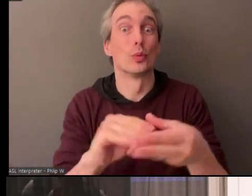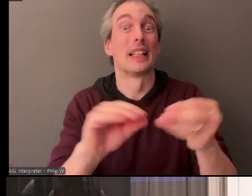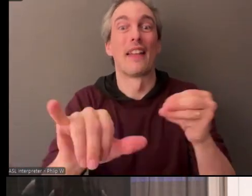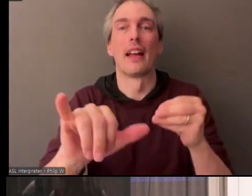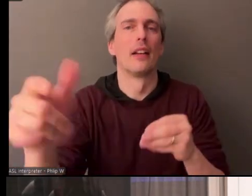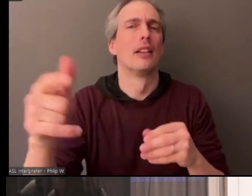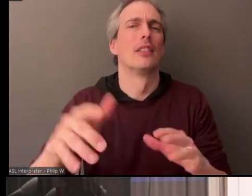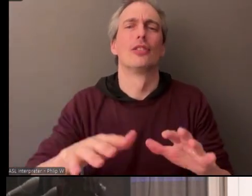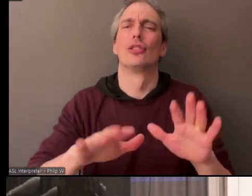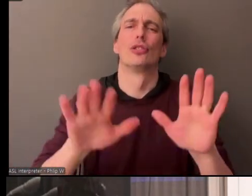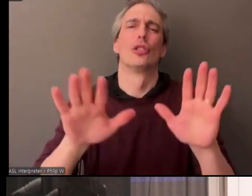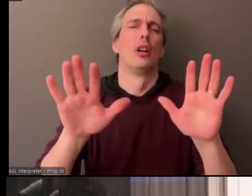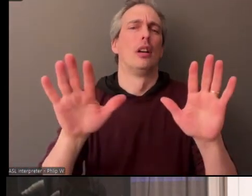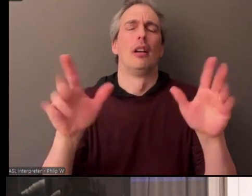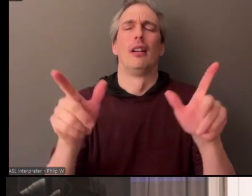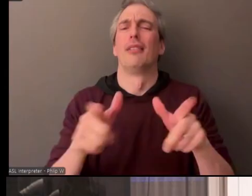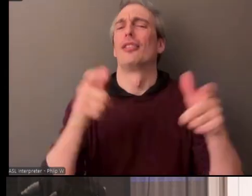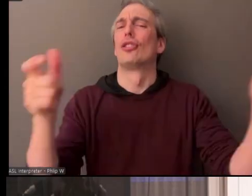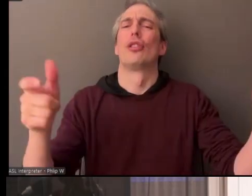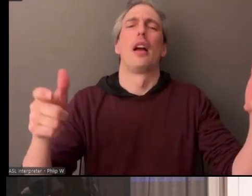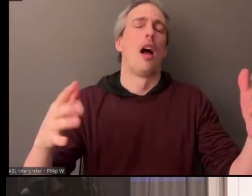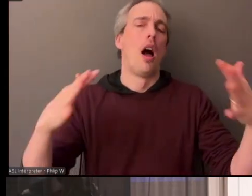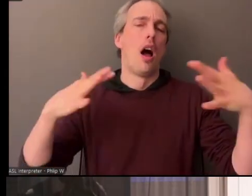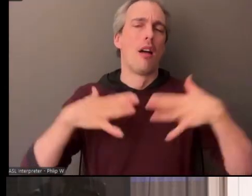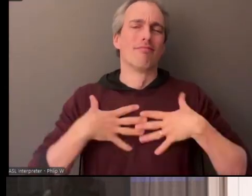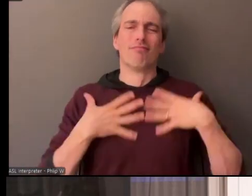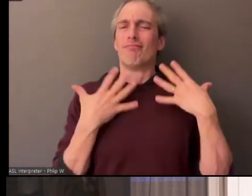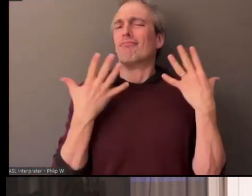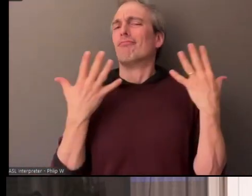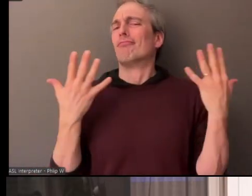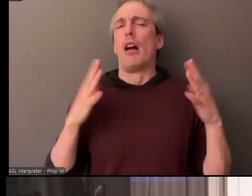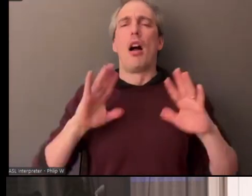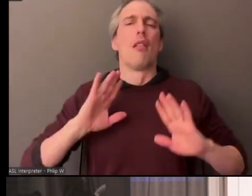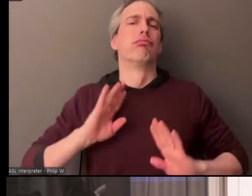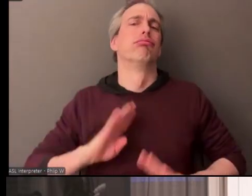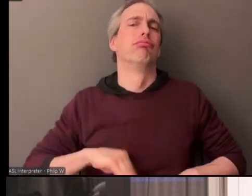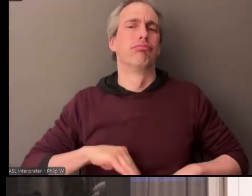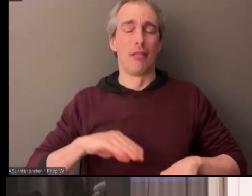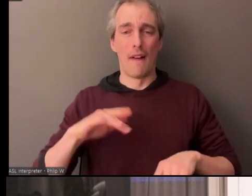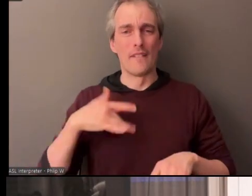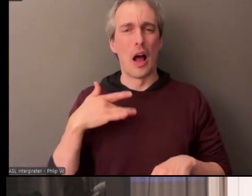Because we all know that if everybody is responsible, nobody is responsible.